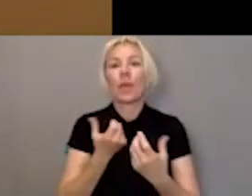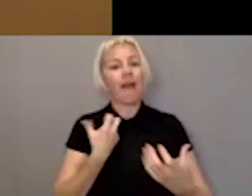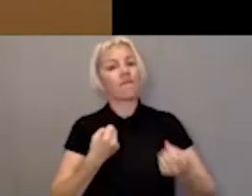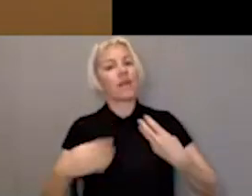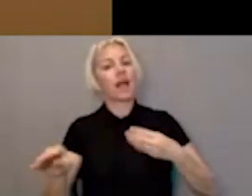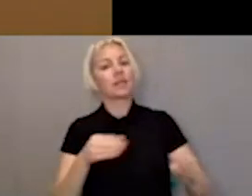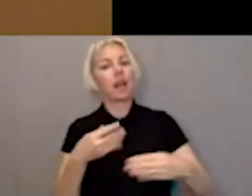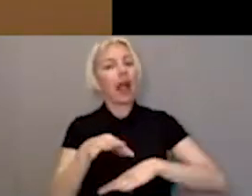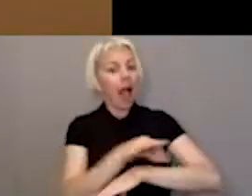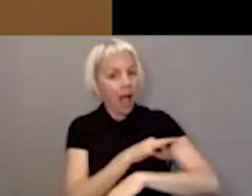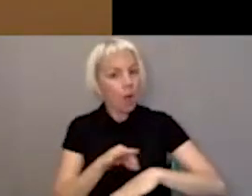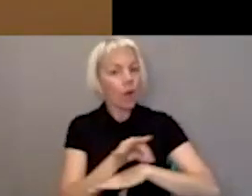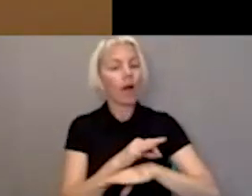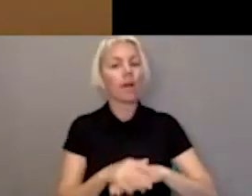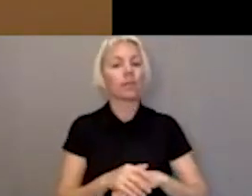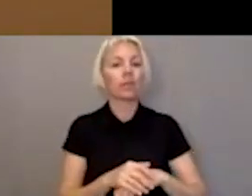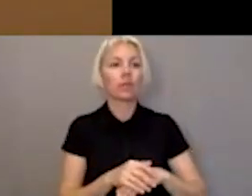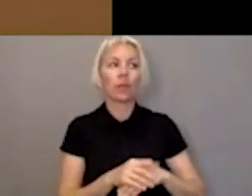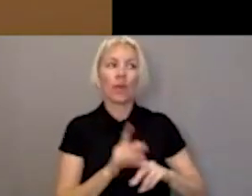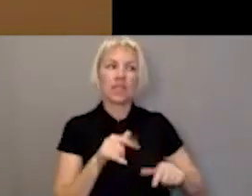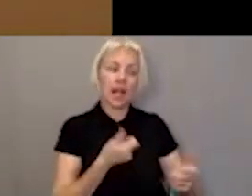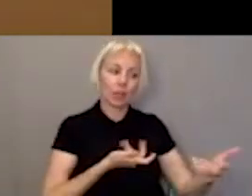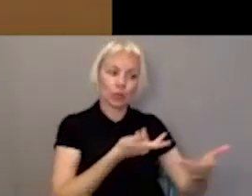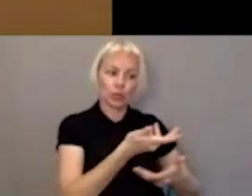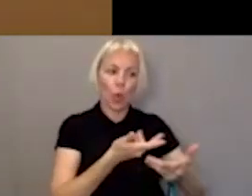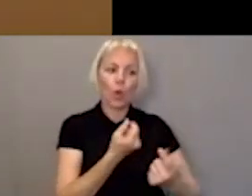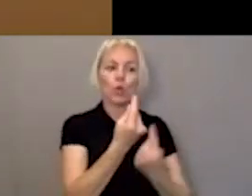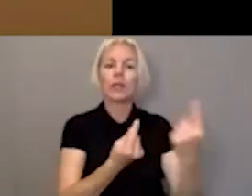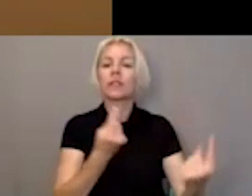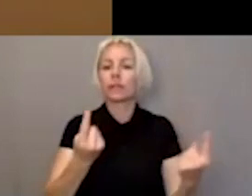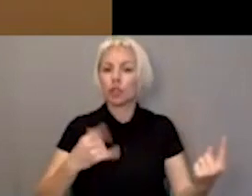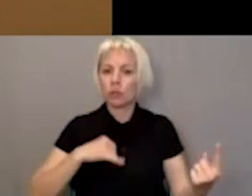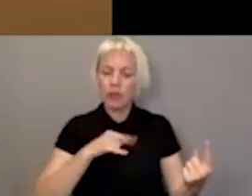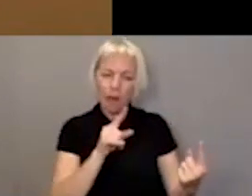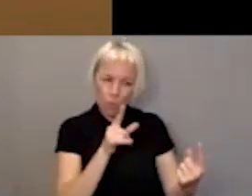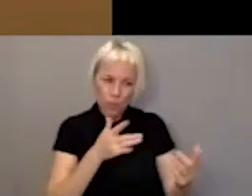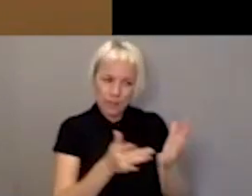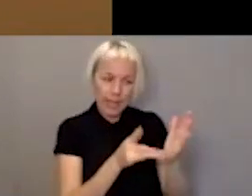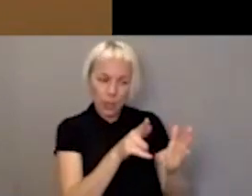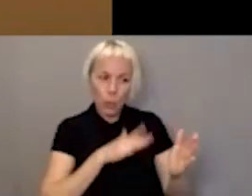and providing the technology or the support that people need and providing opportunities